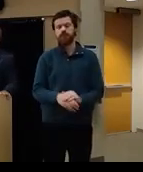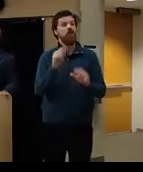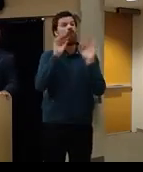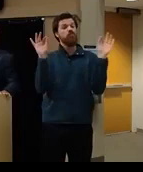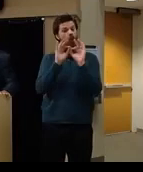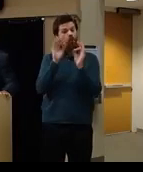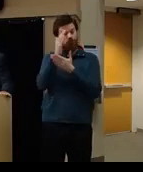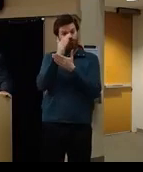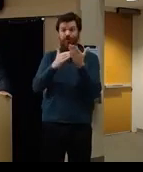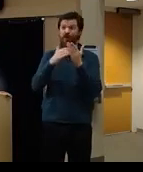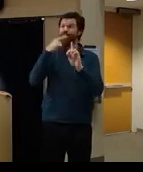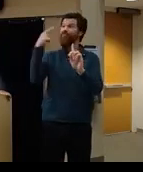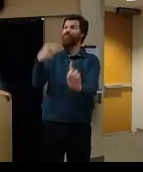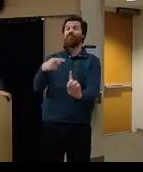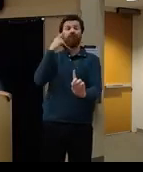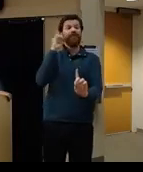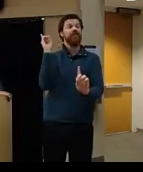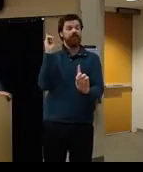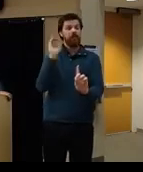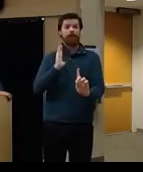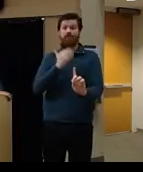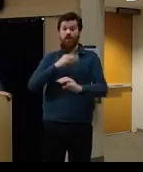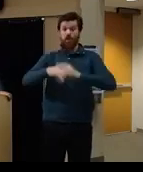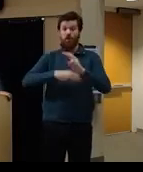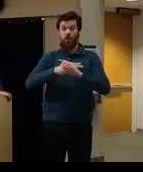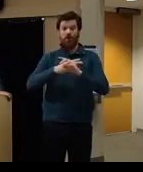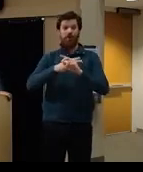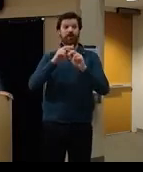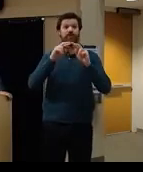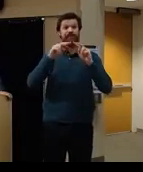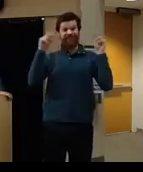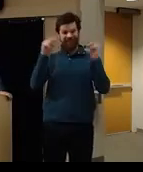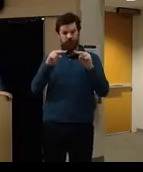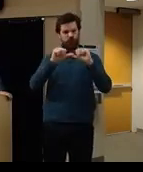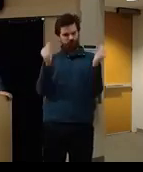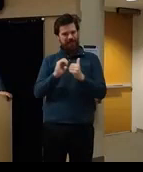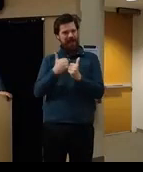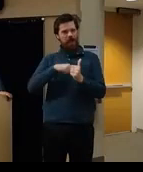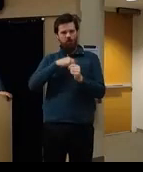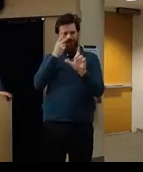here the take home point is that our worldview shapes how we see everything and when we see the